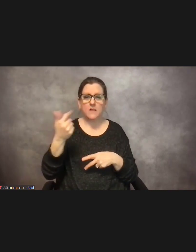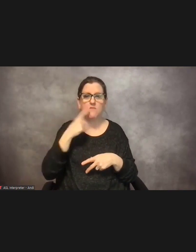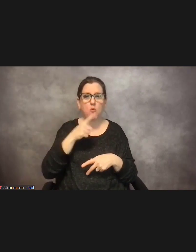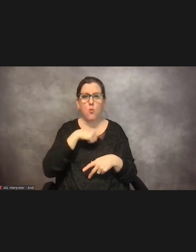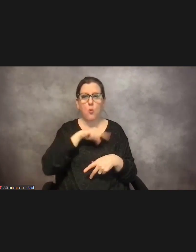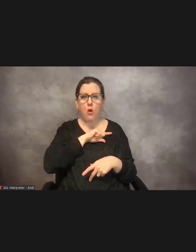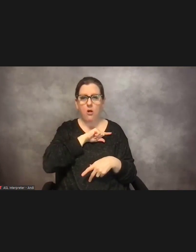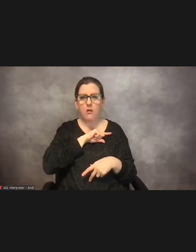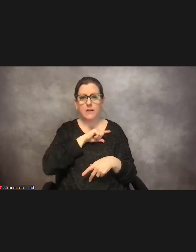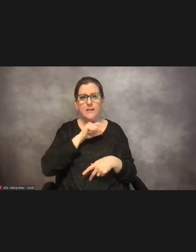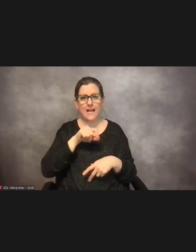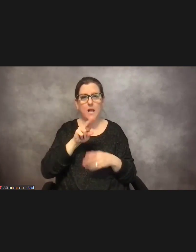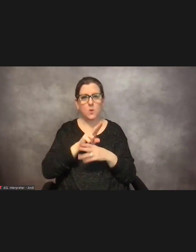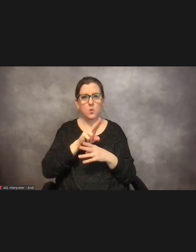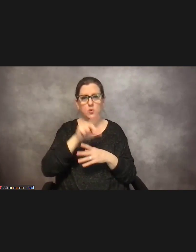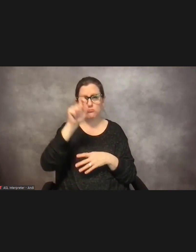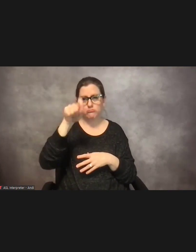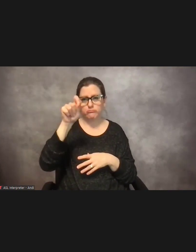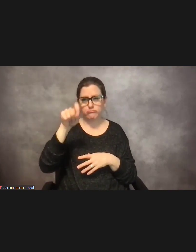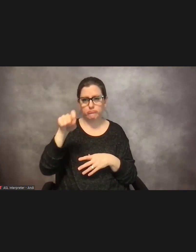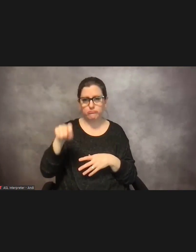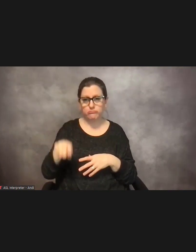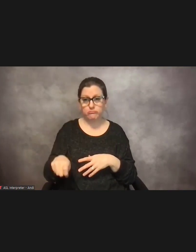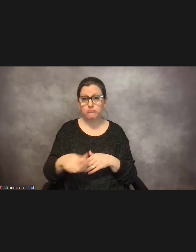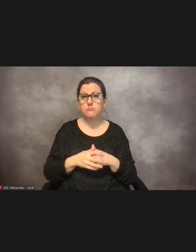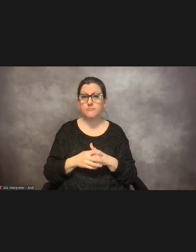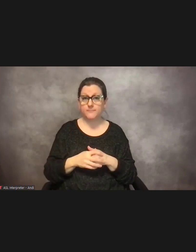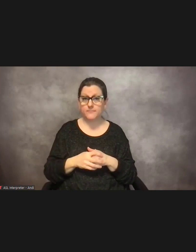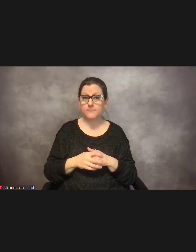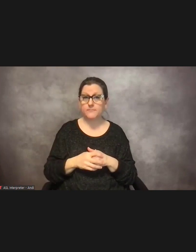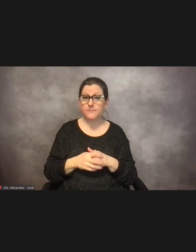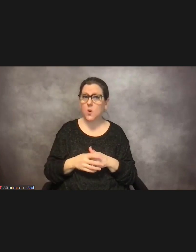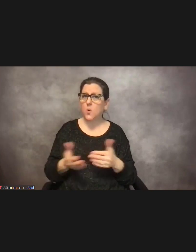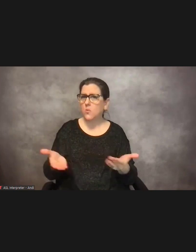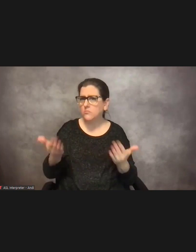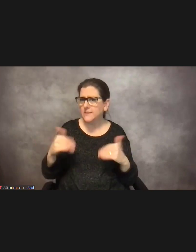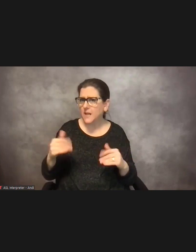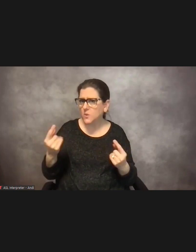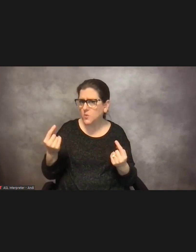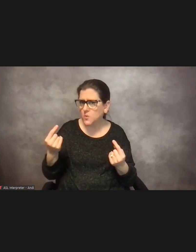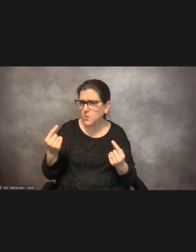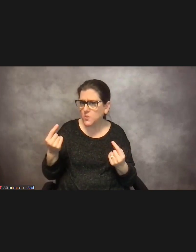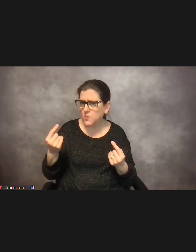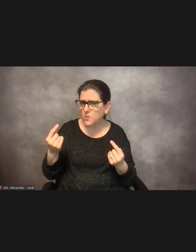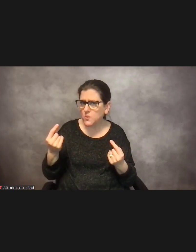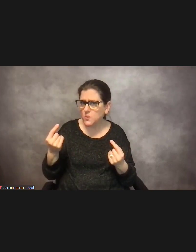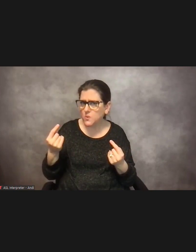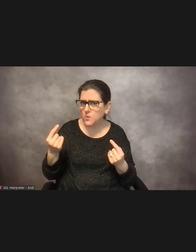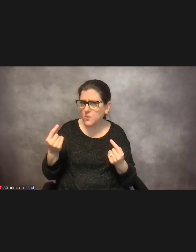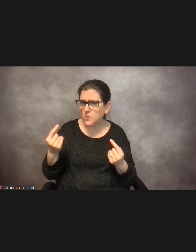you might want to look at.